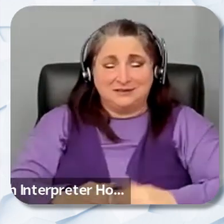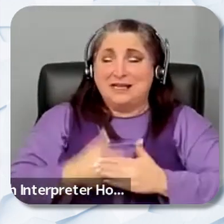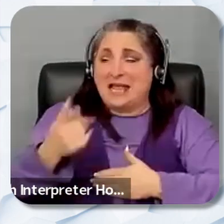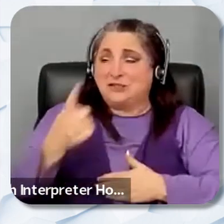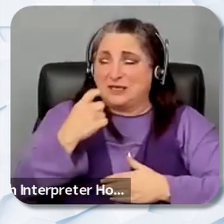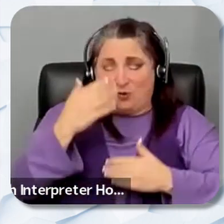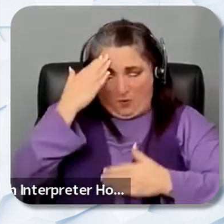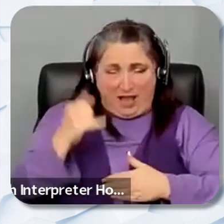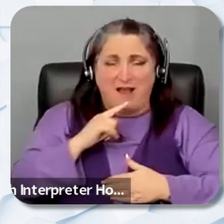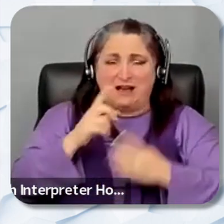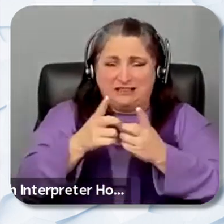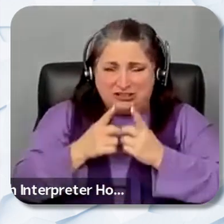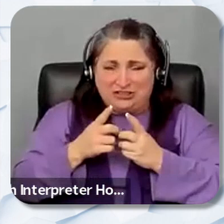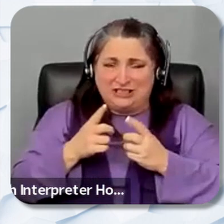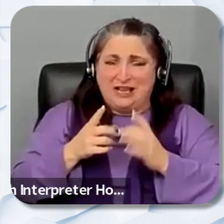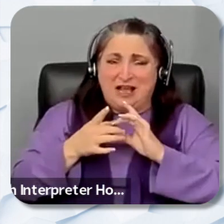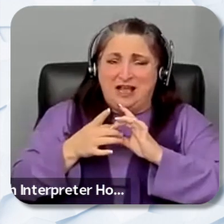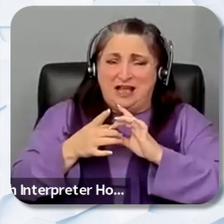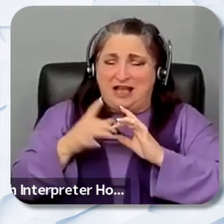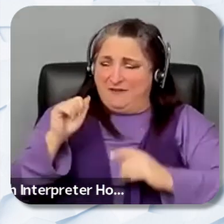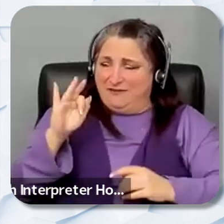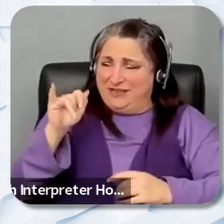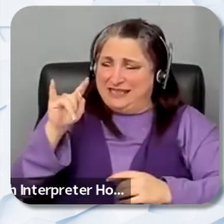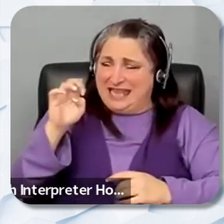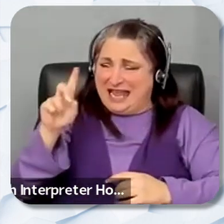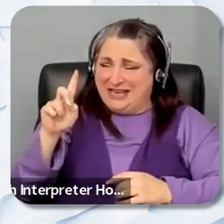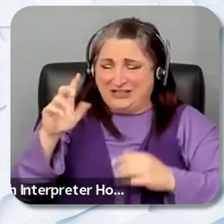charters required to go through this process?" That's an excellent question. The reason that